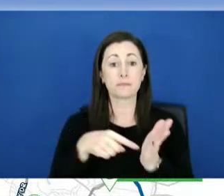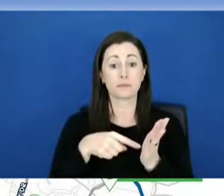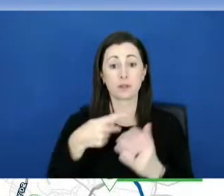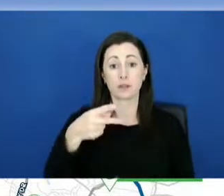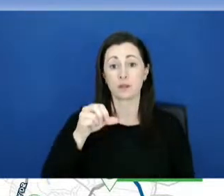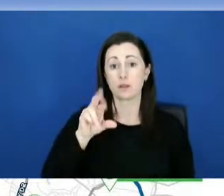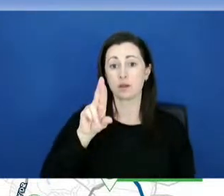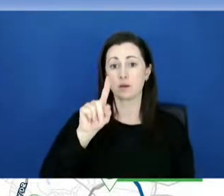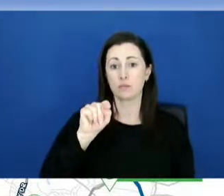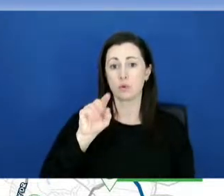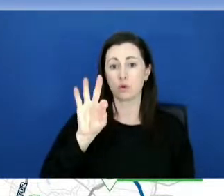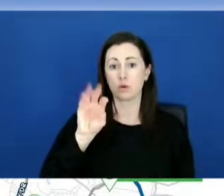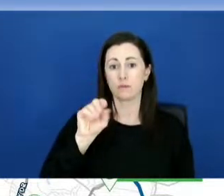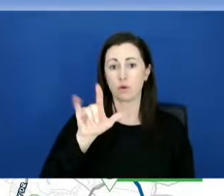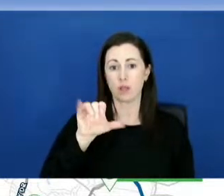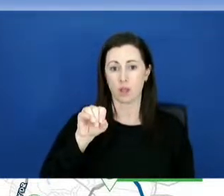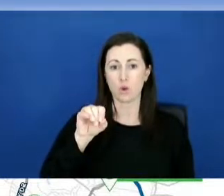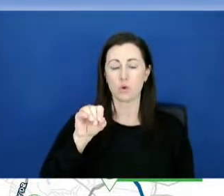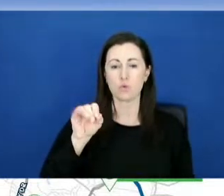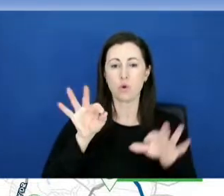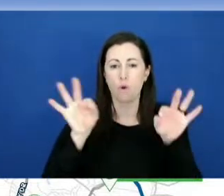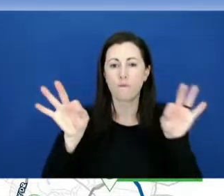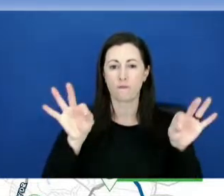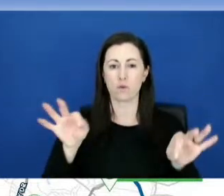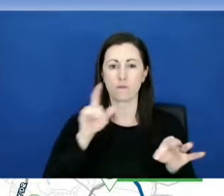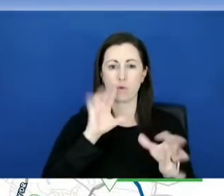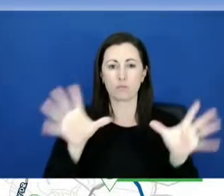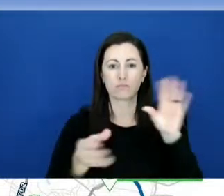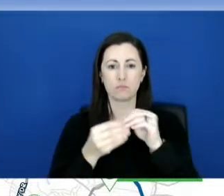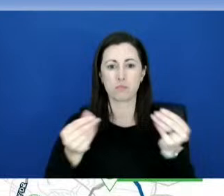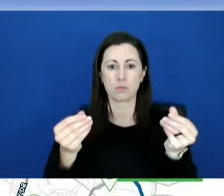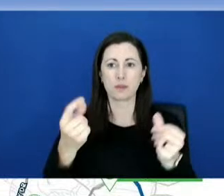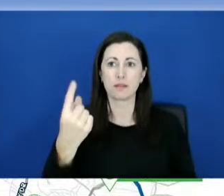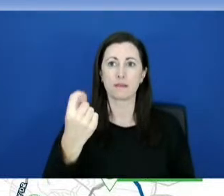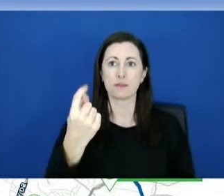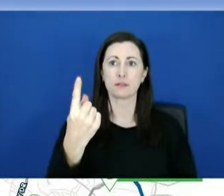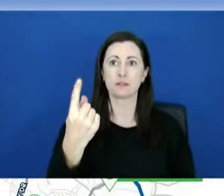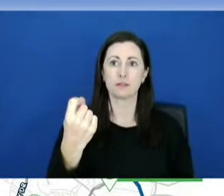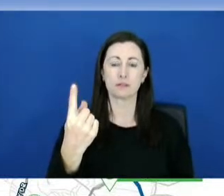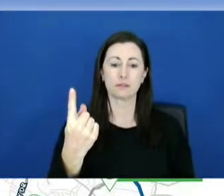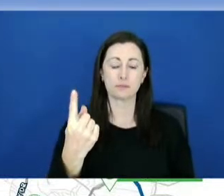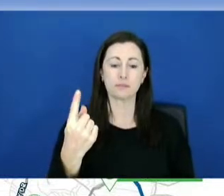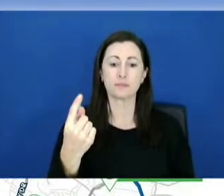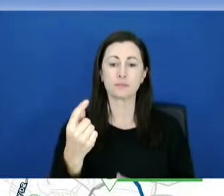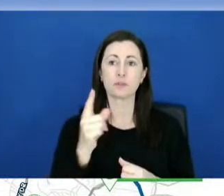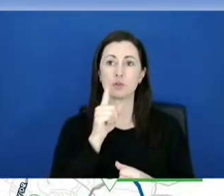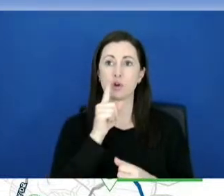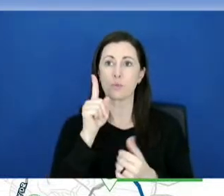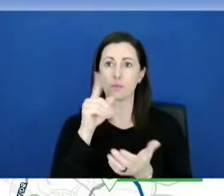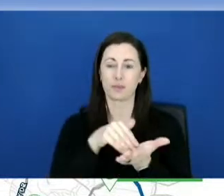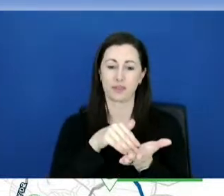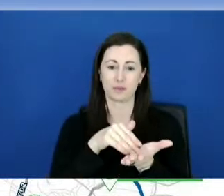HOUSING IN MECKLENBURG COUNTY. SO THIS IS THE PORTFOLIO